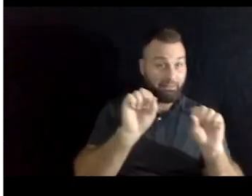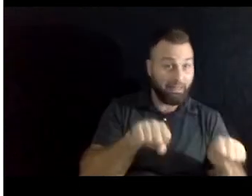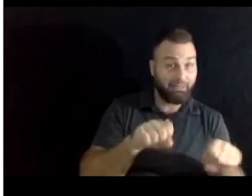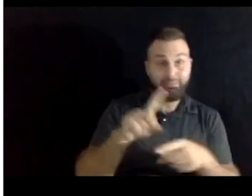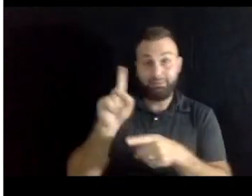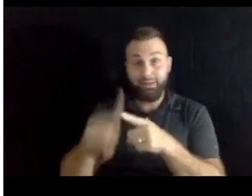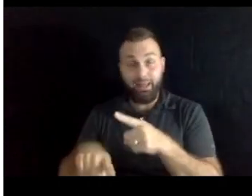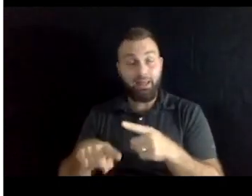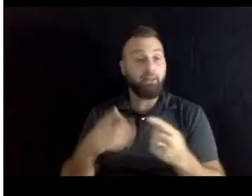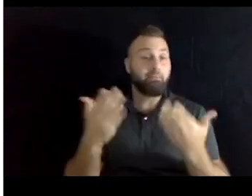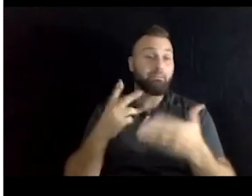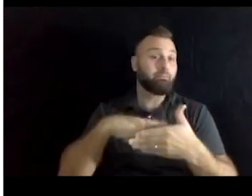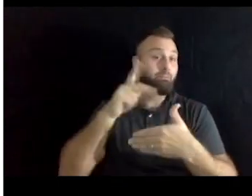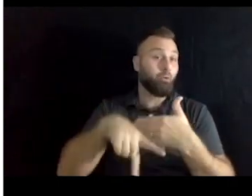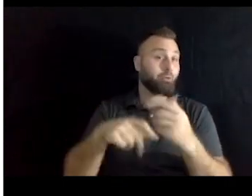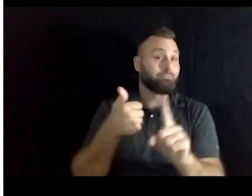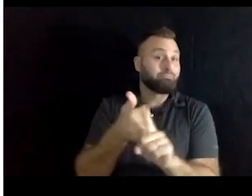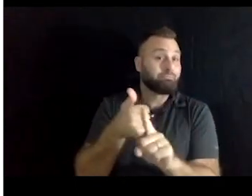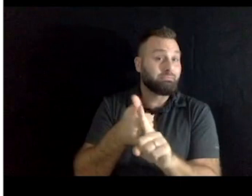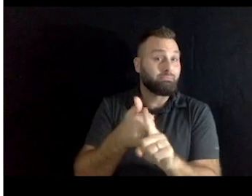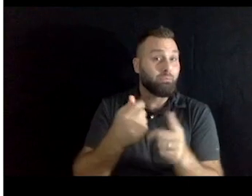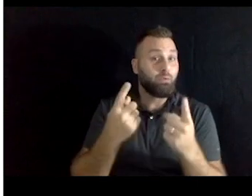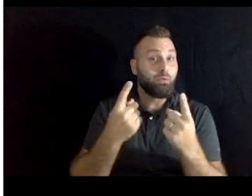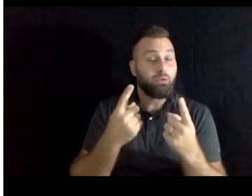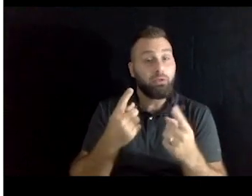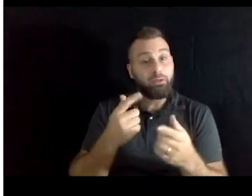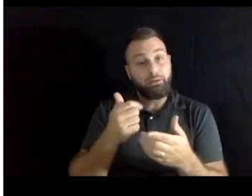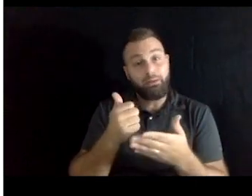Maybe there's a program that's good at helping with improving education outcomes,